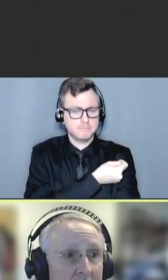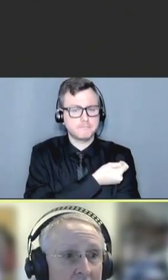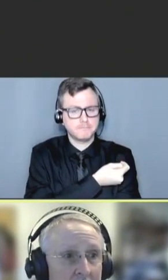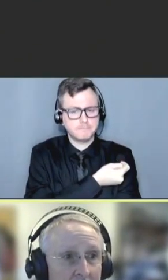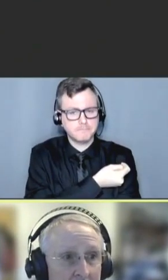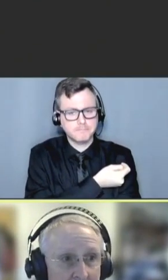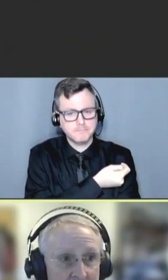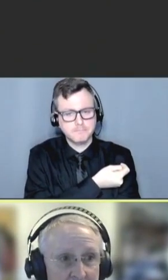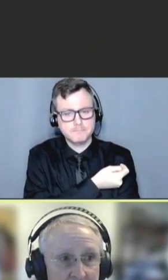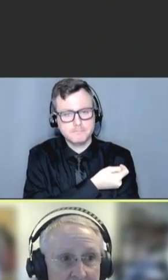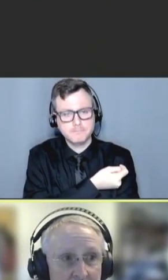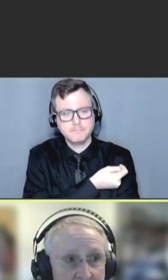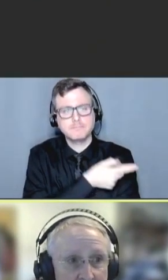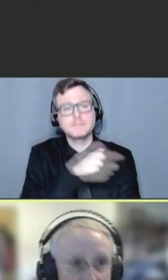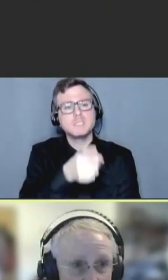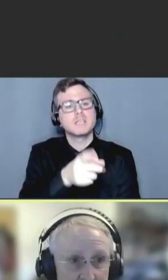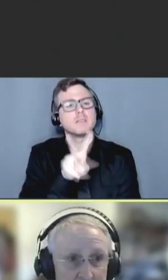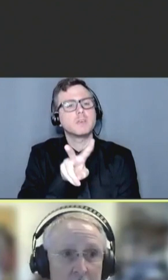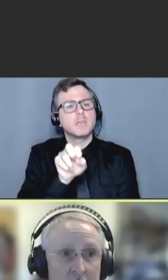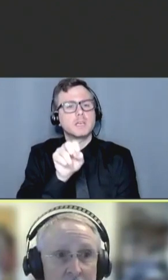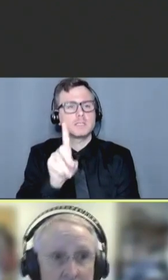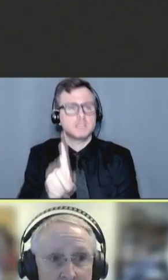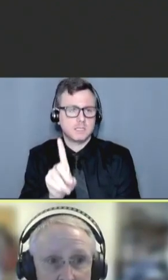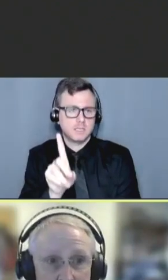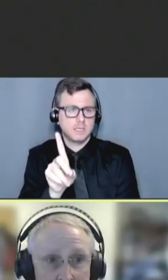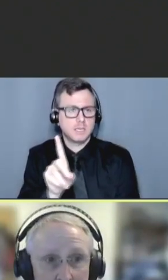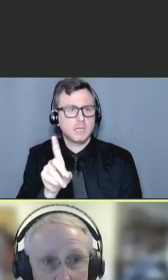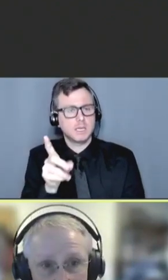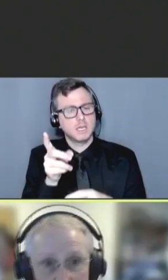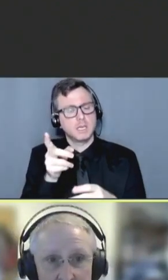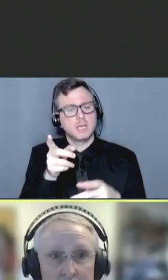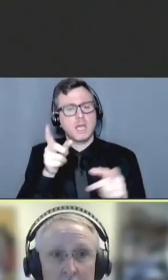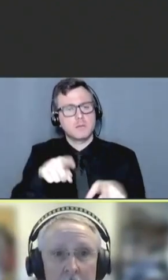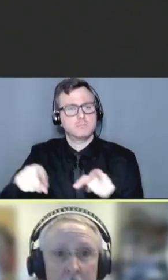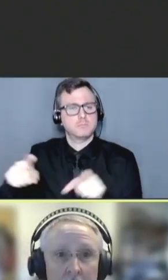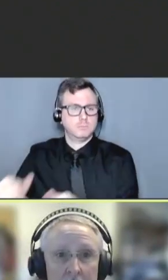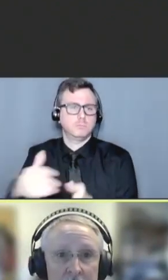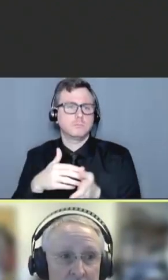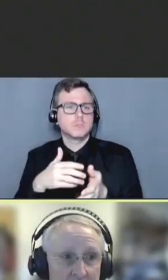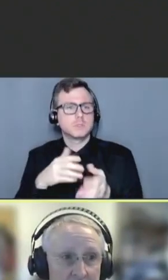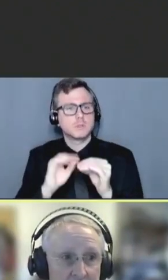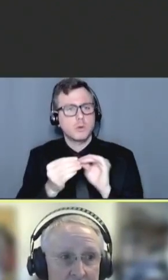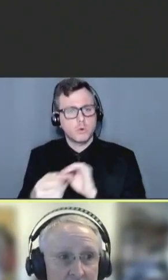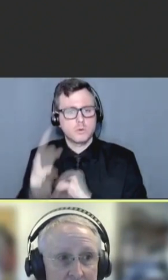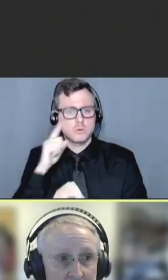And this is the VSD incidence rates for verified myocarditis and pericarditis in seven days after